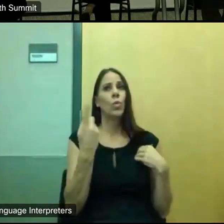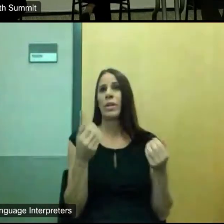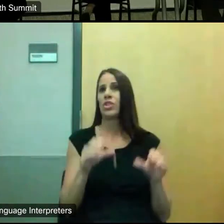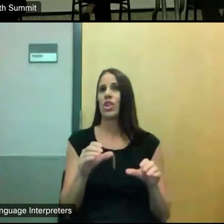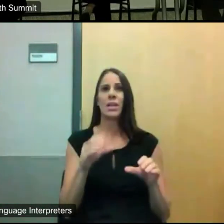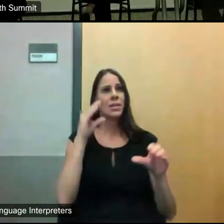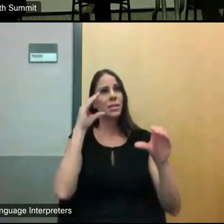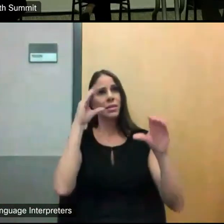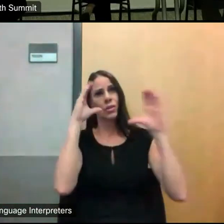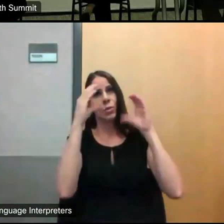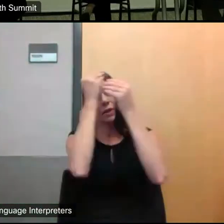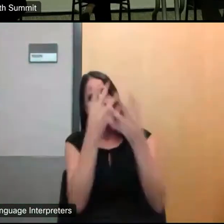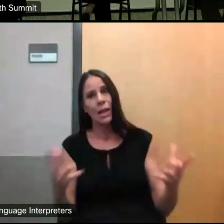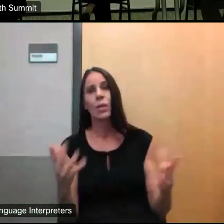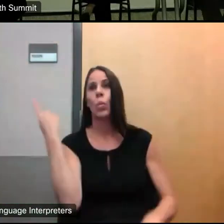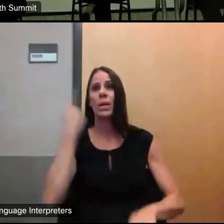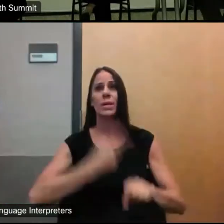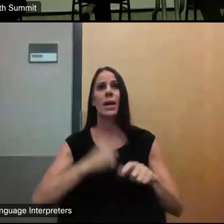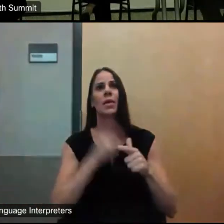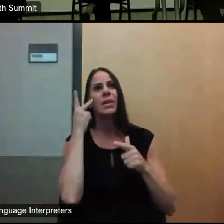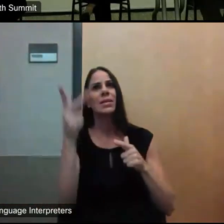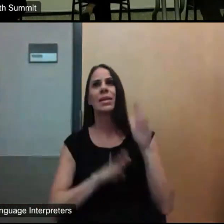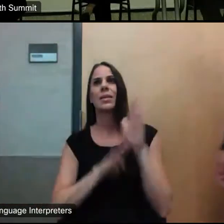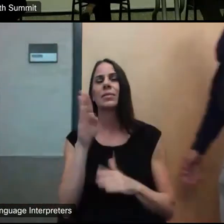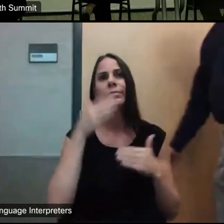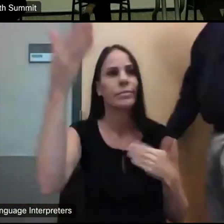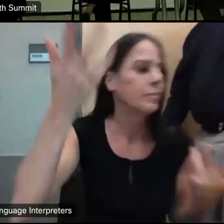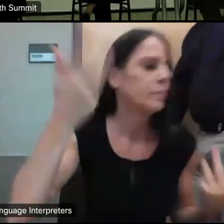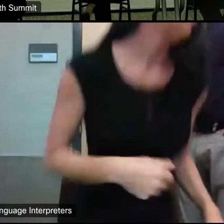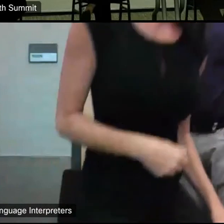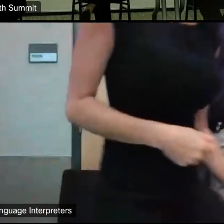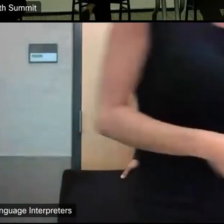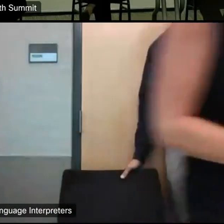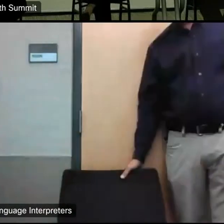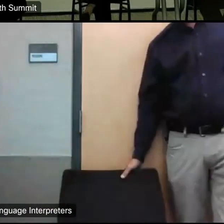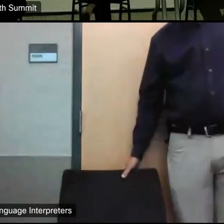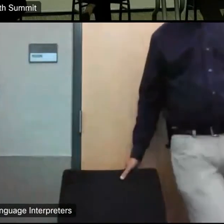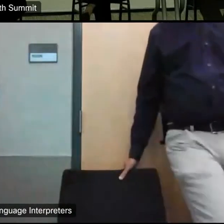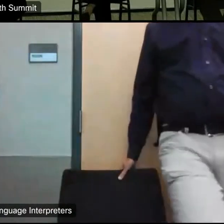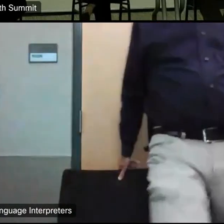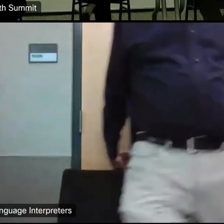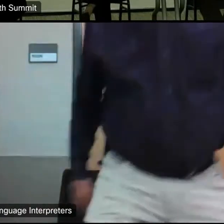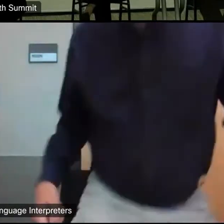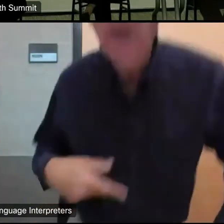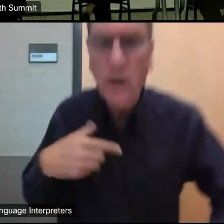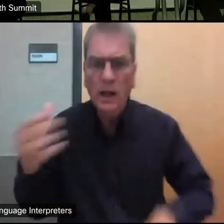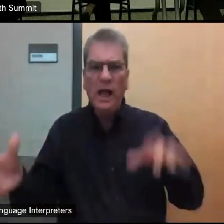1 more time and then see what you can build off of that. that649 "Texas Public Health Summit" (4113925120) I think 1 item I would add to that maybe is it's also requires if